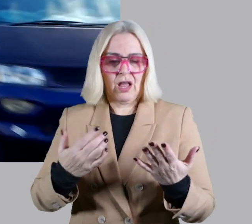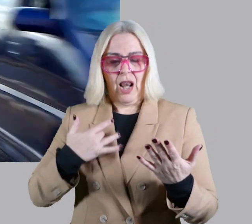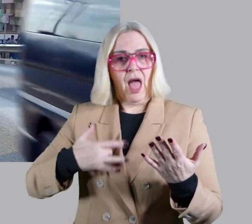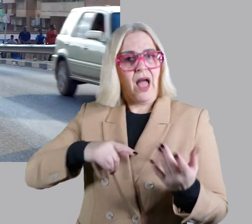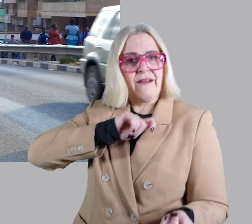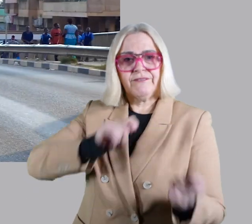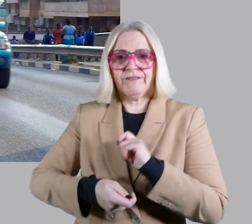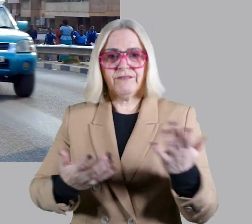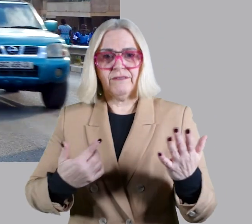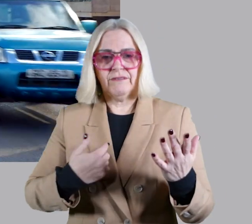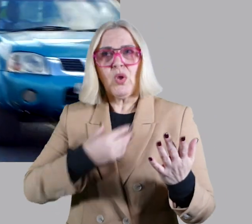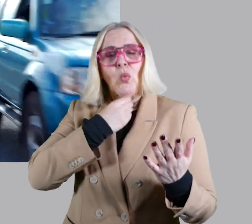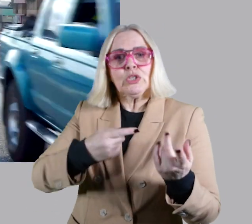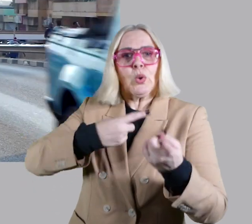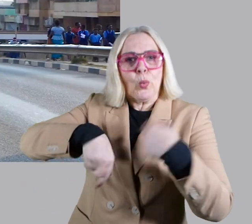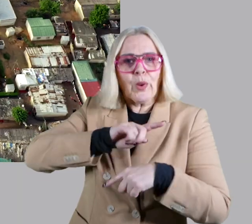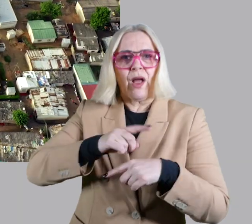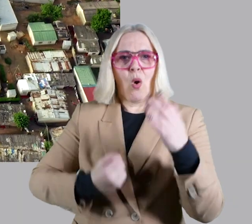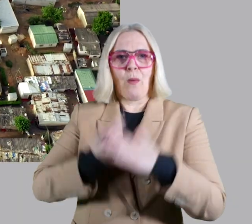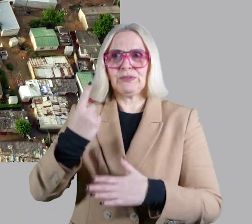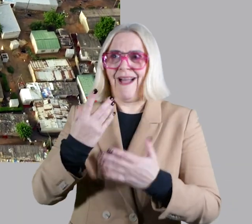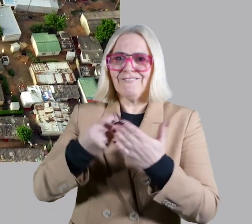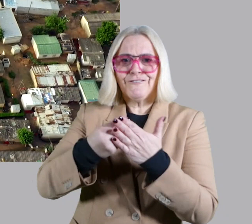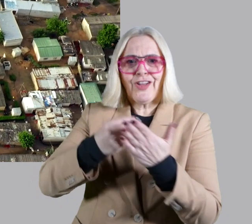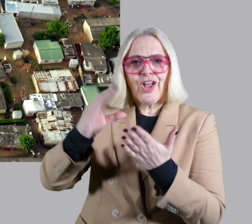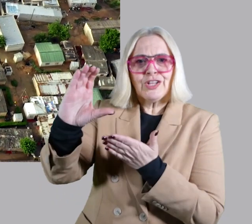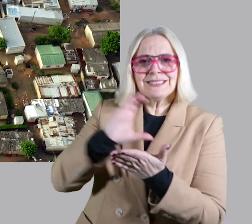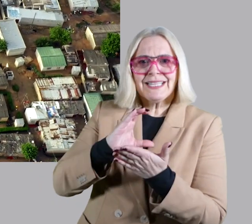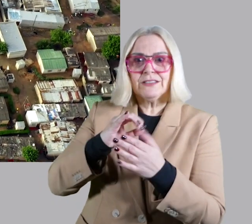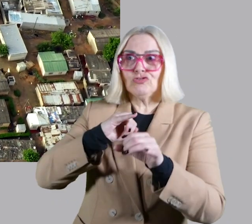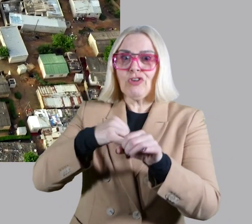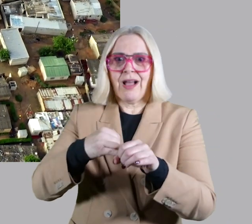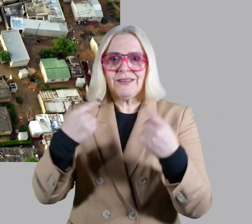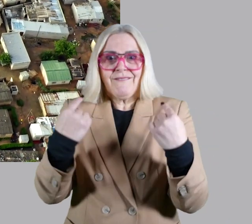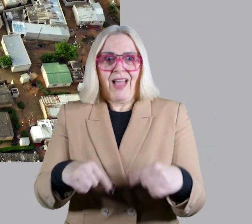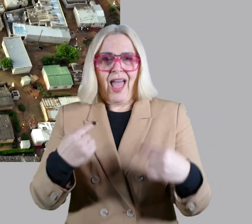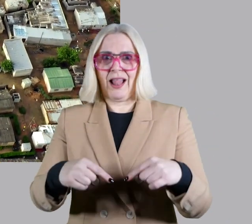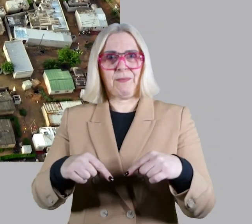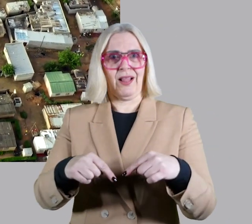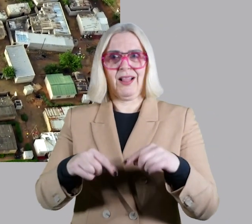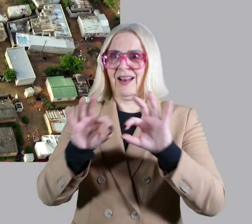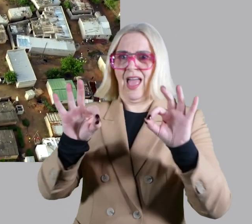in close to eight years now because of Hydroxyurea. So it's a game changer.